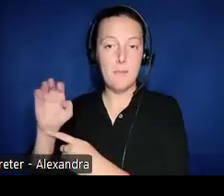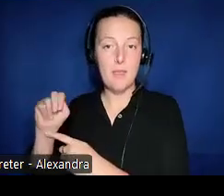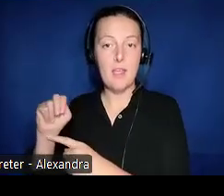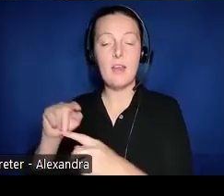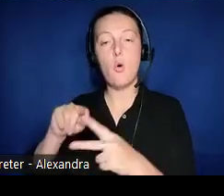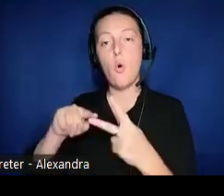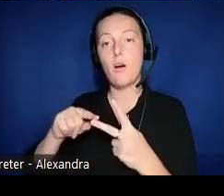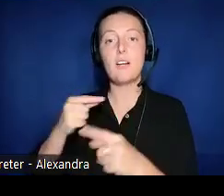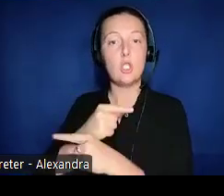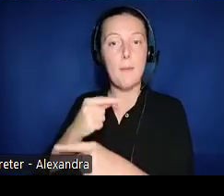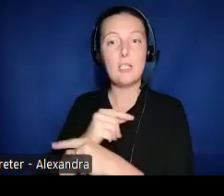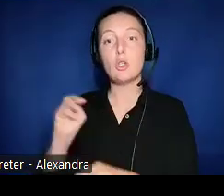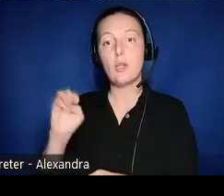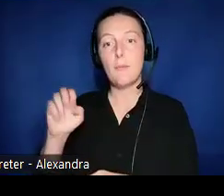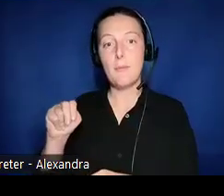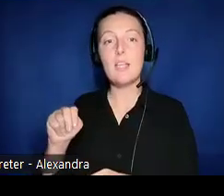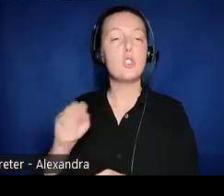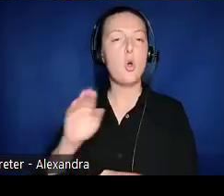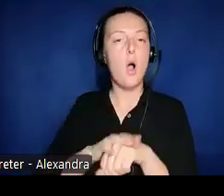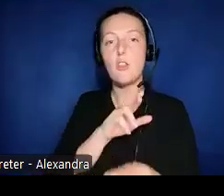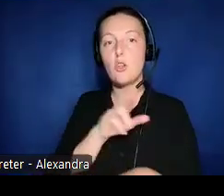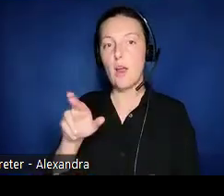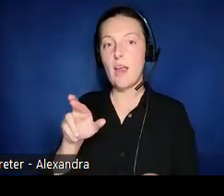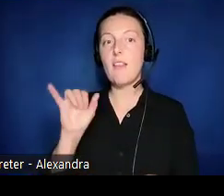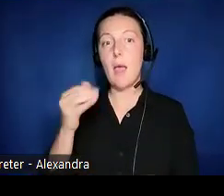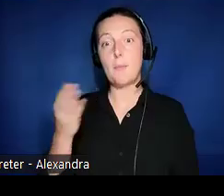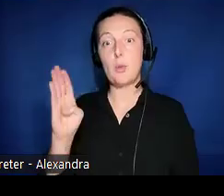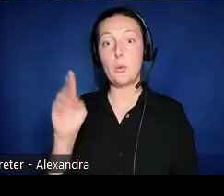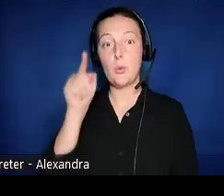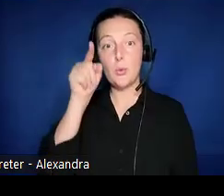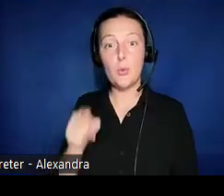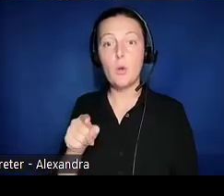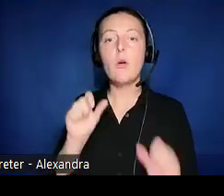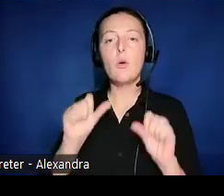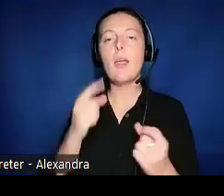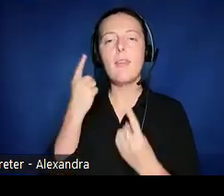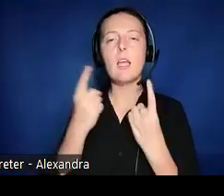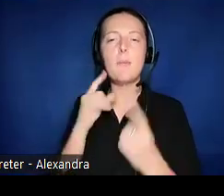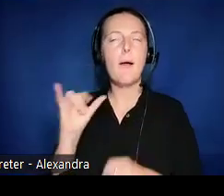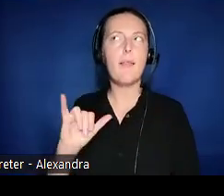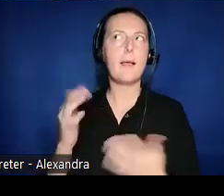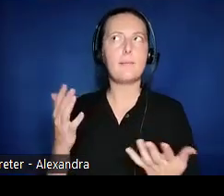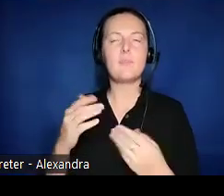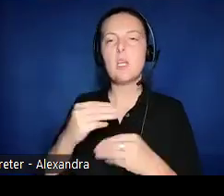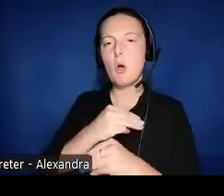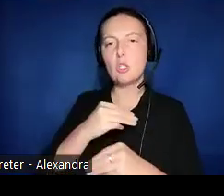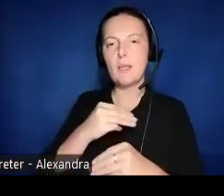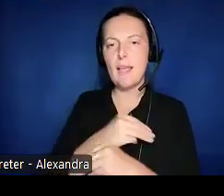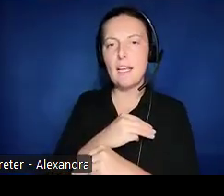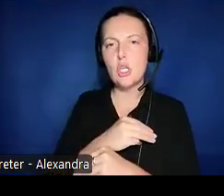on the right, you can think of as kind of like the multiplication equivalent of the addition oriented